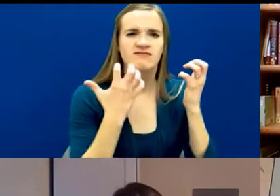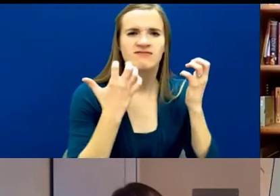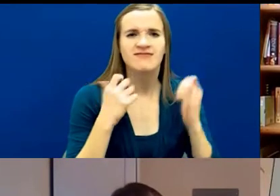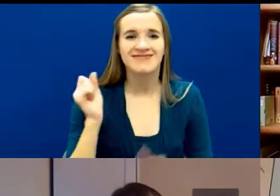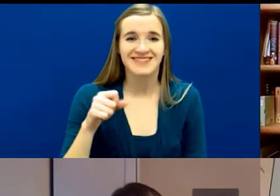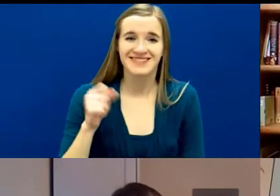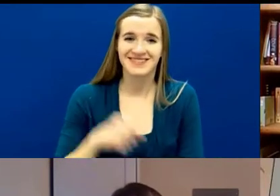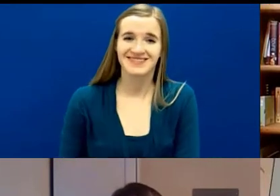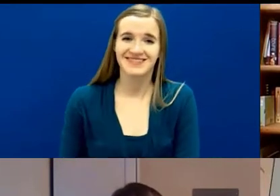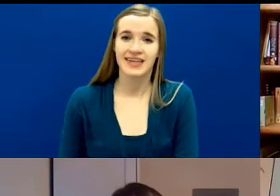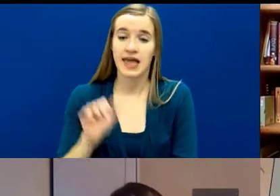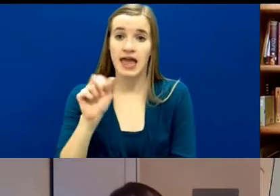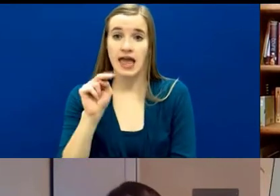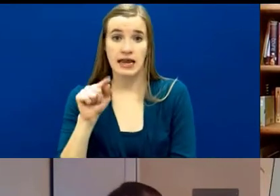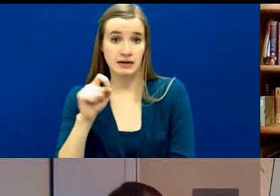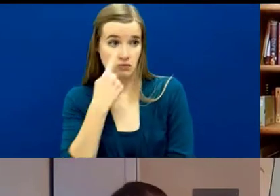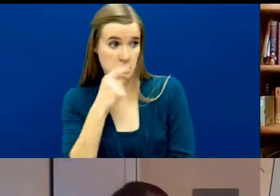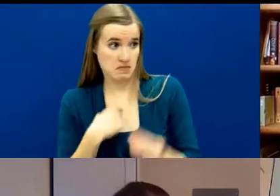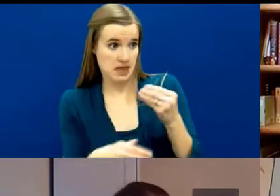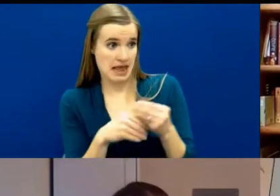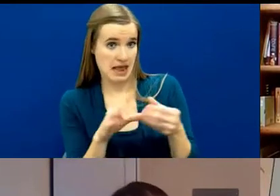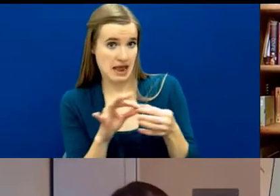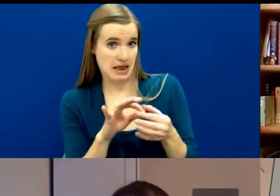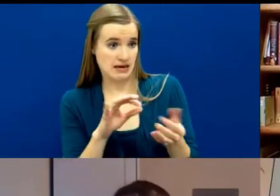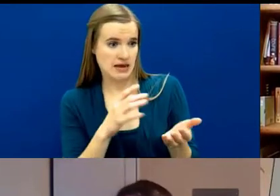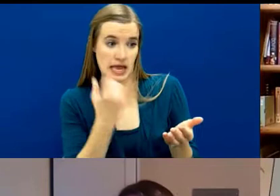Annette: Can I add one thing, Jennifer, and correct me if I'm wrong. But as we